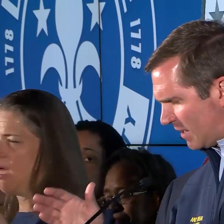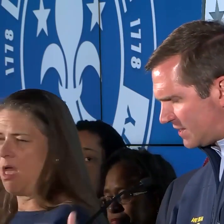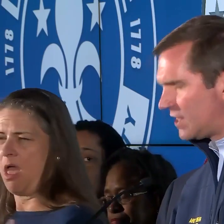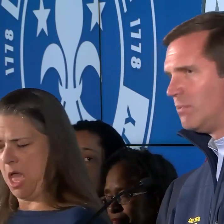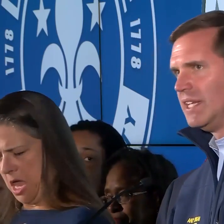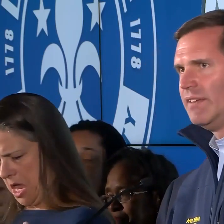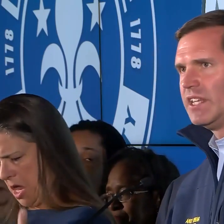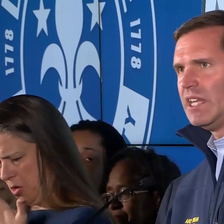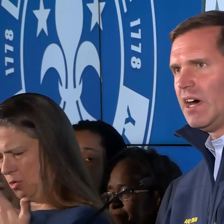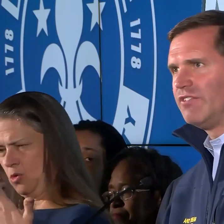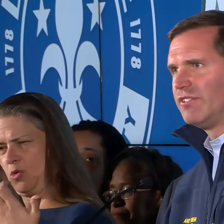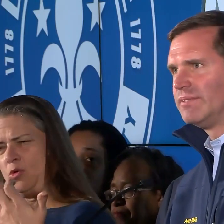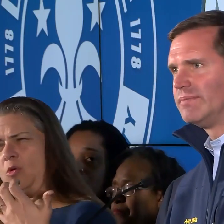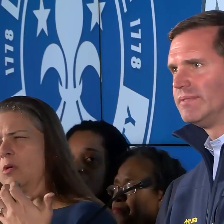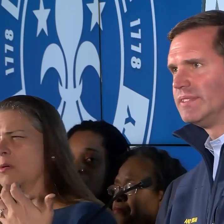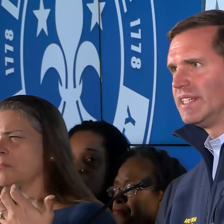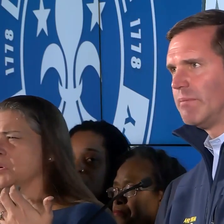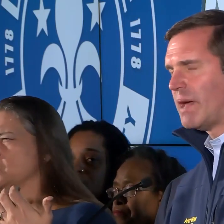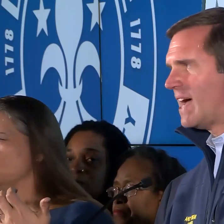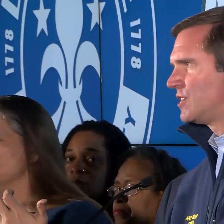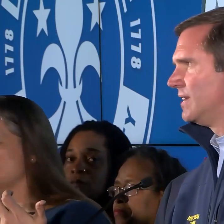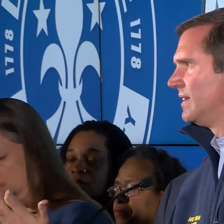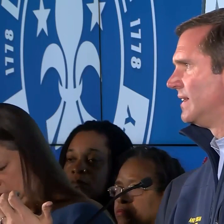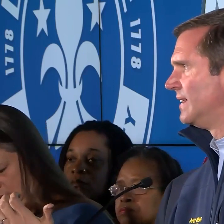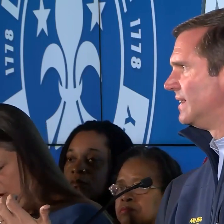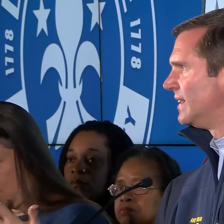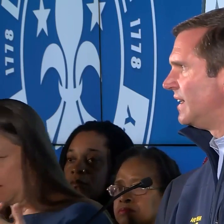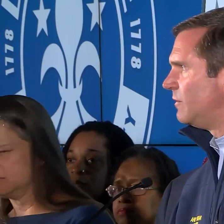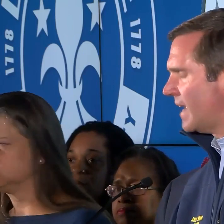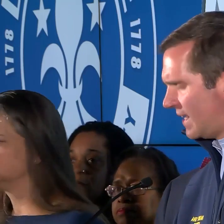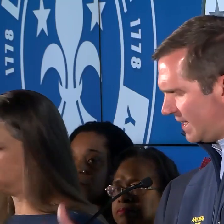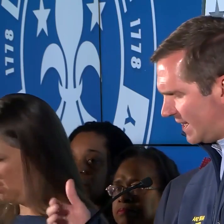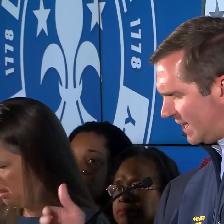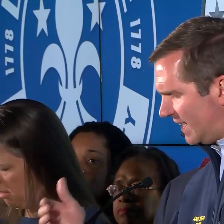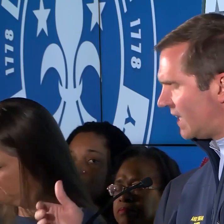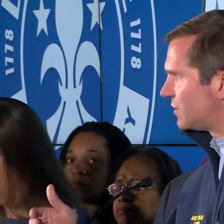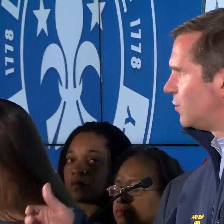I still believe that love and compassion and humanity can lead us to